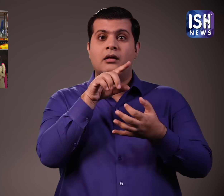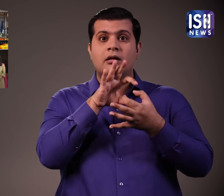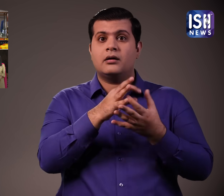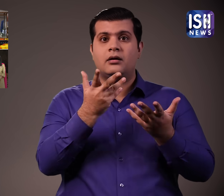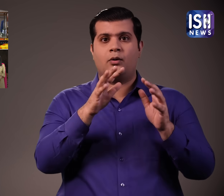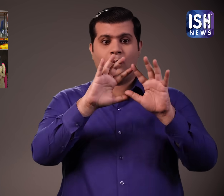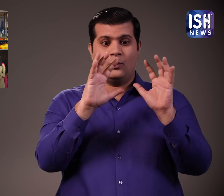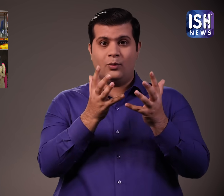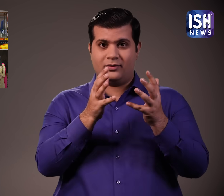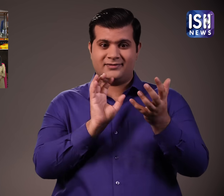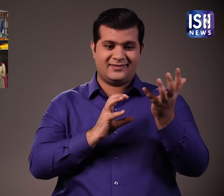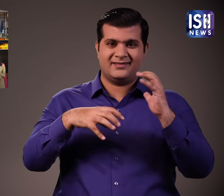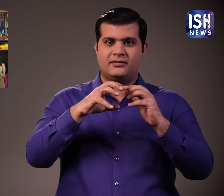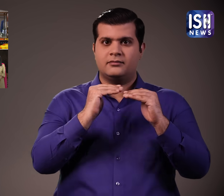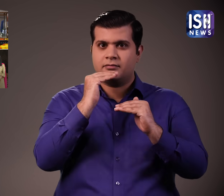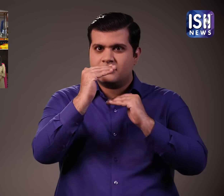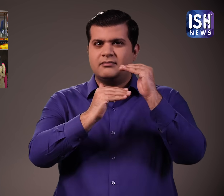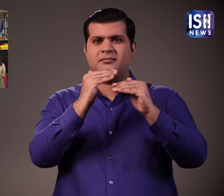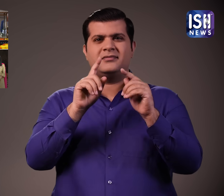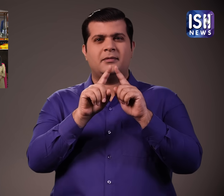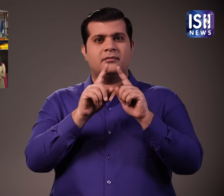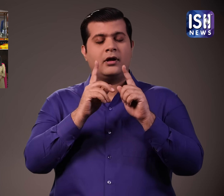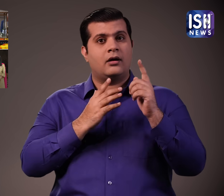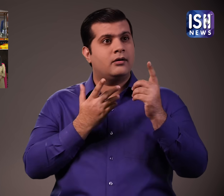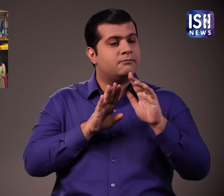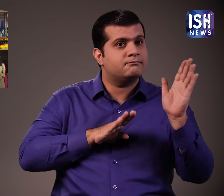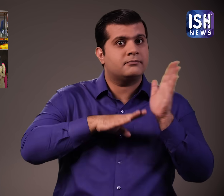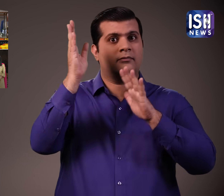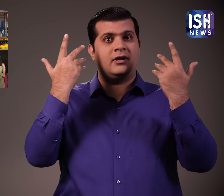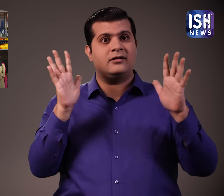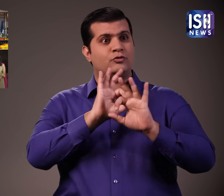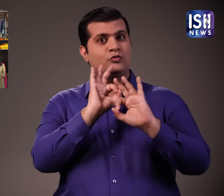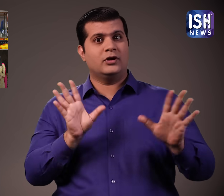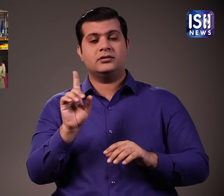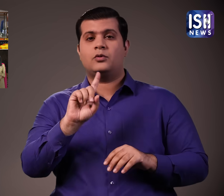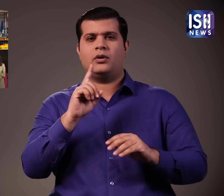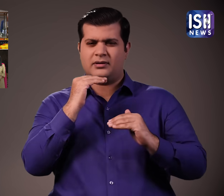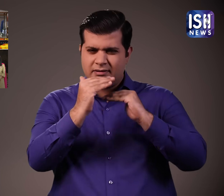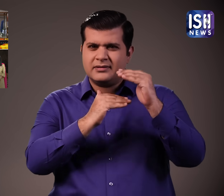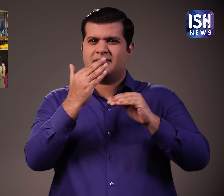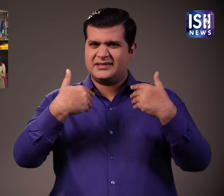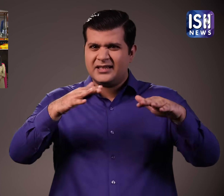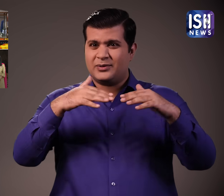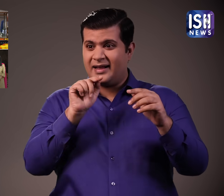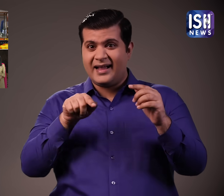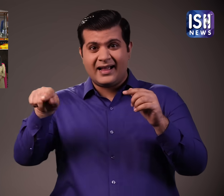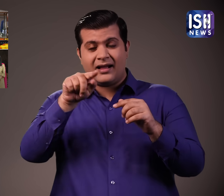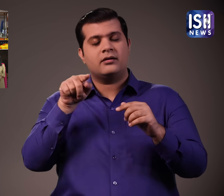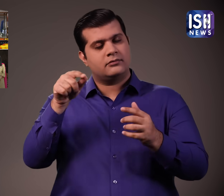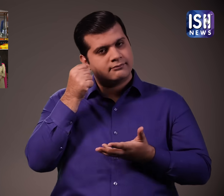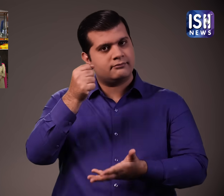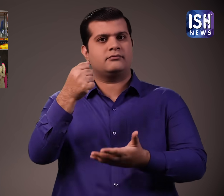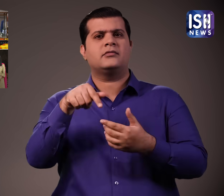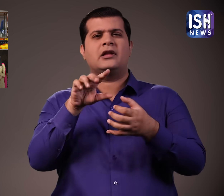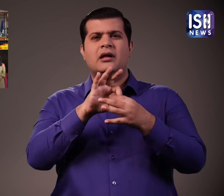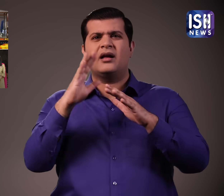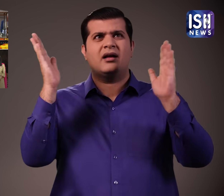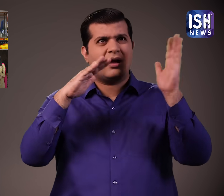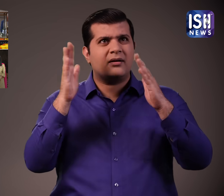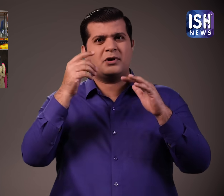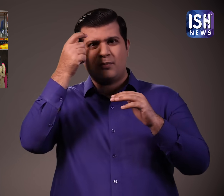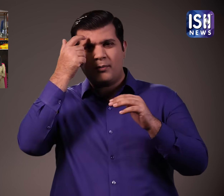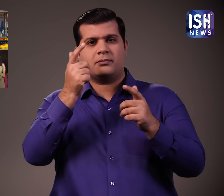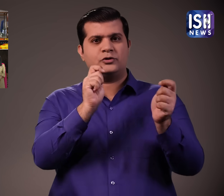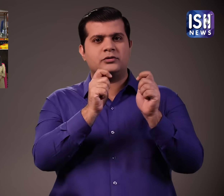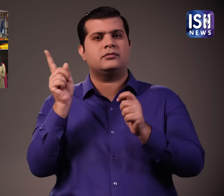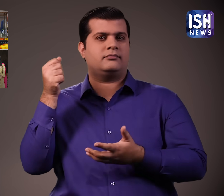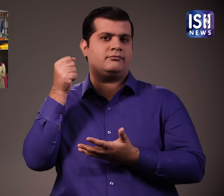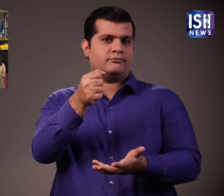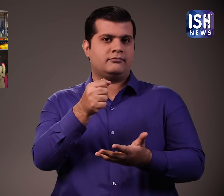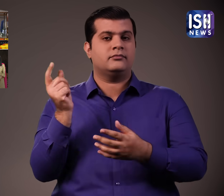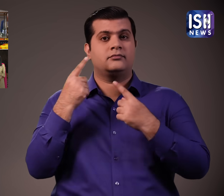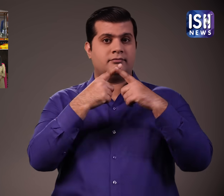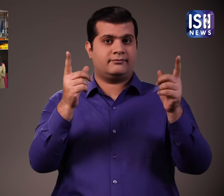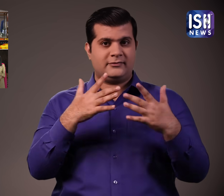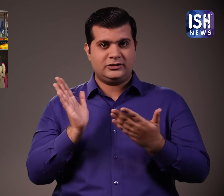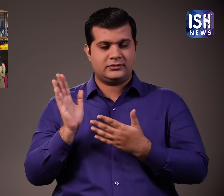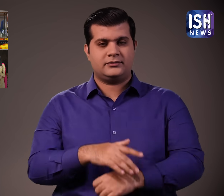to help developing countries cope with climate change.